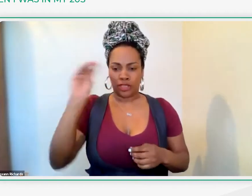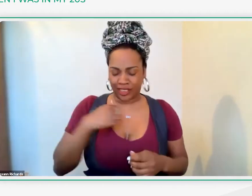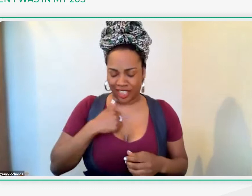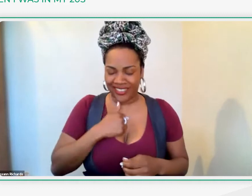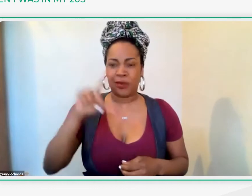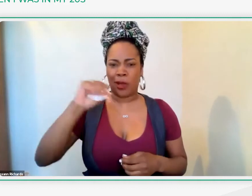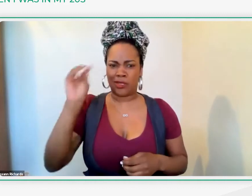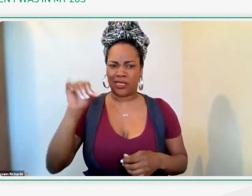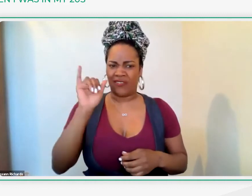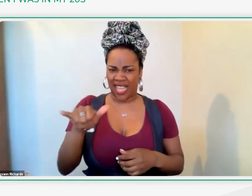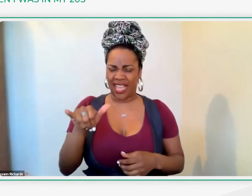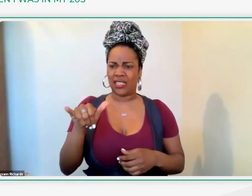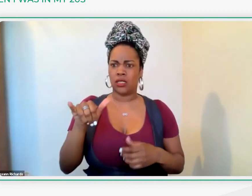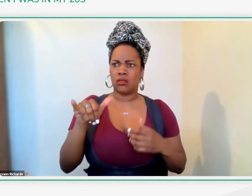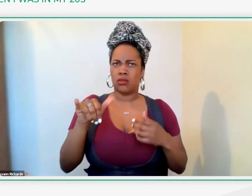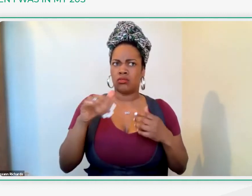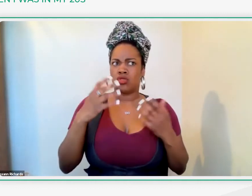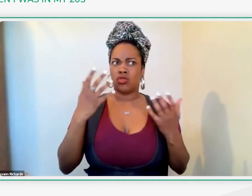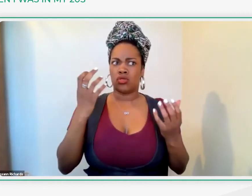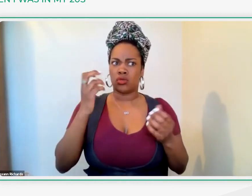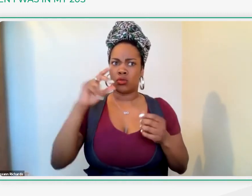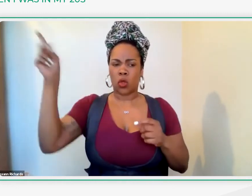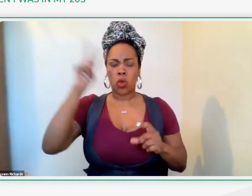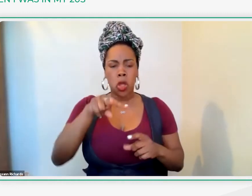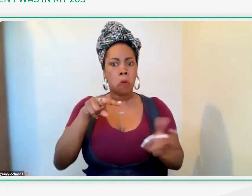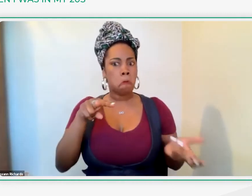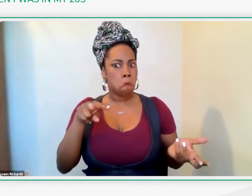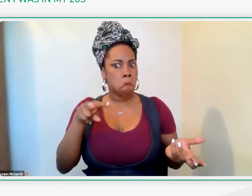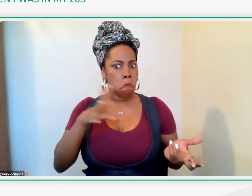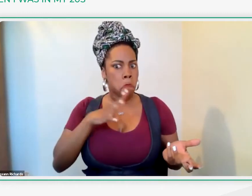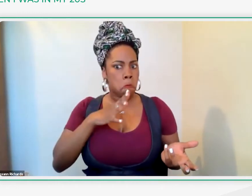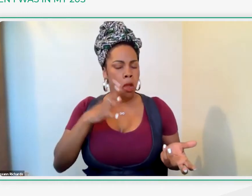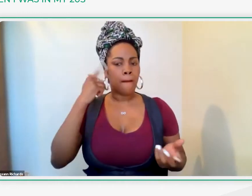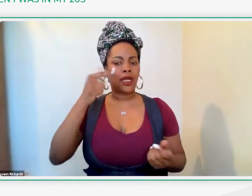So you want to use under 20% of your credit.